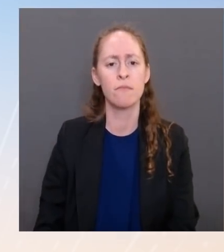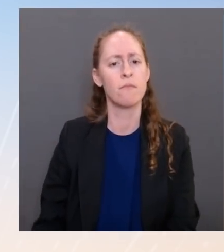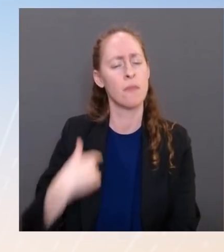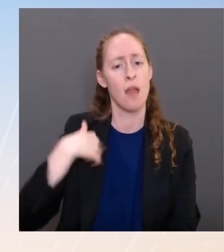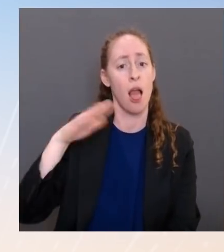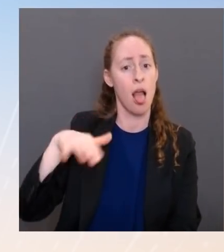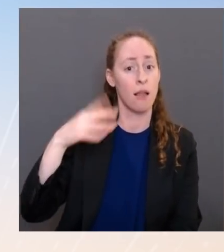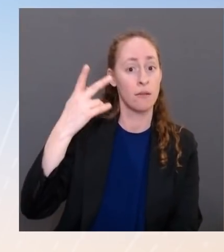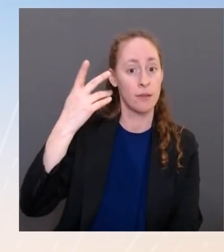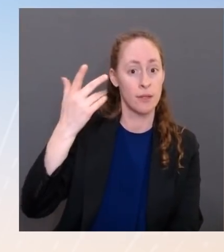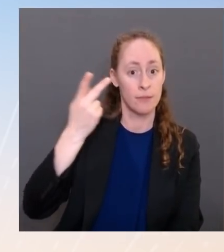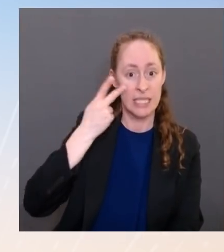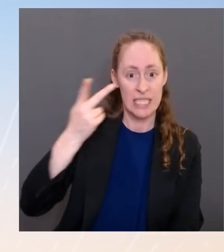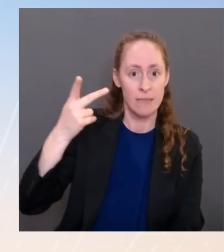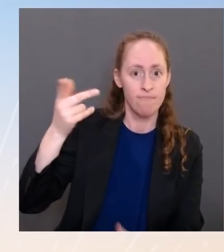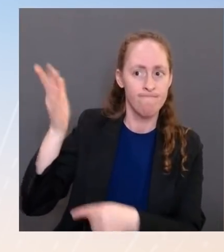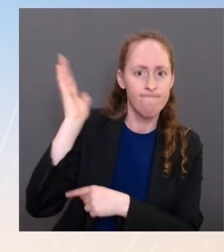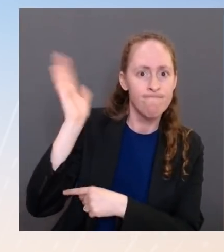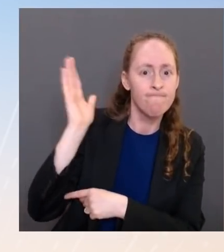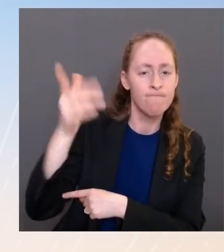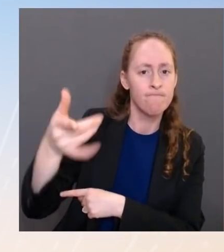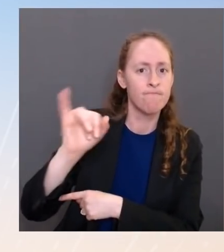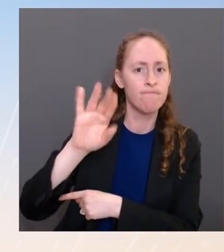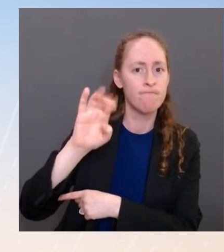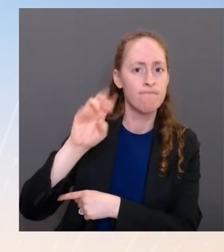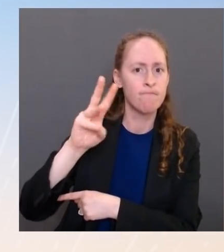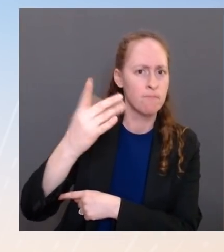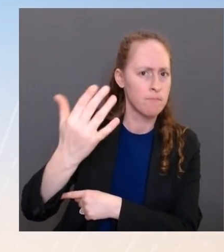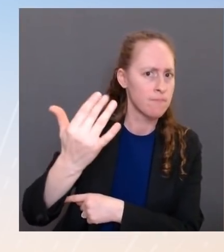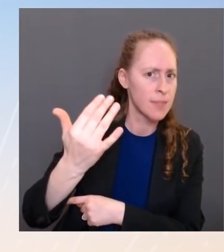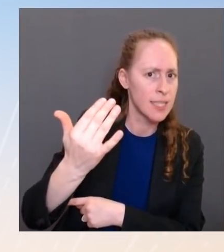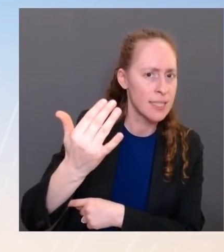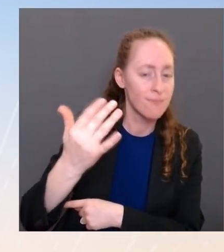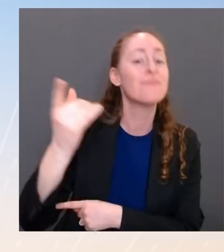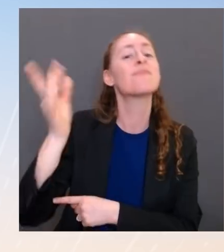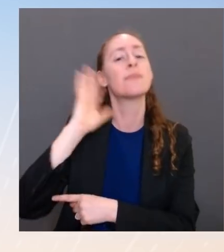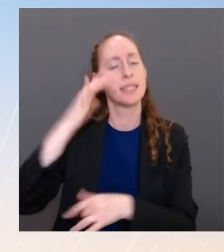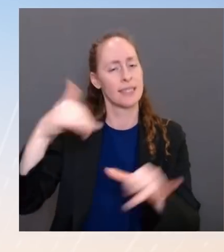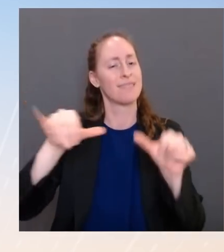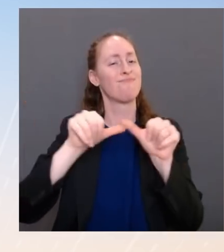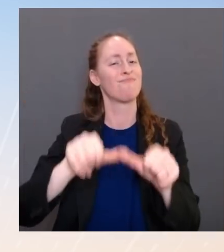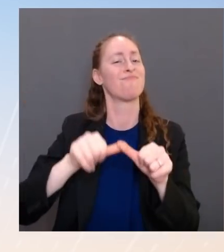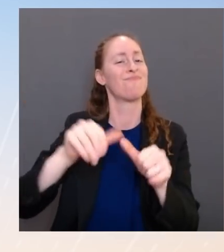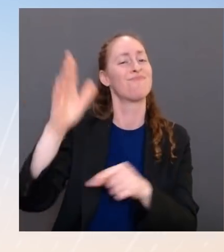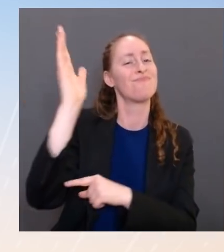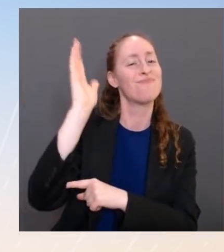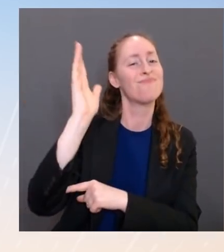you will all continue to hear him talk more about his concern about Ultra-MAGA Republicans and their agenda.